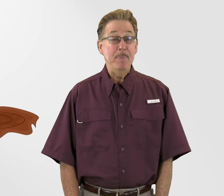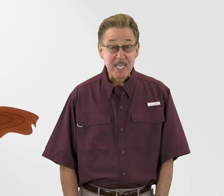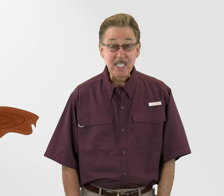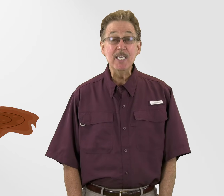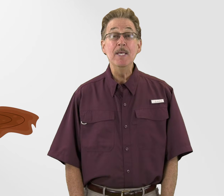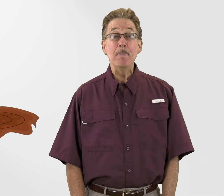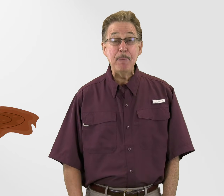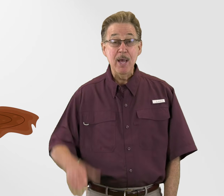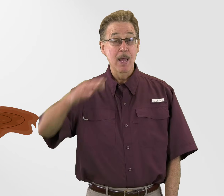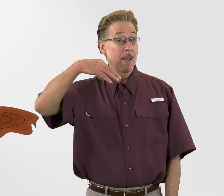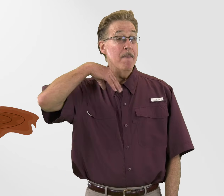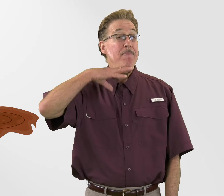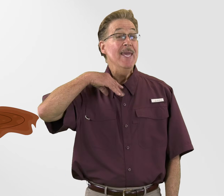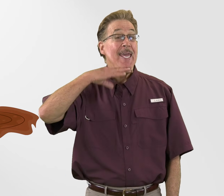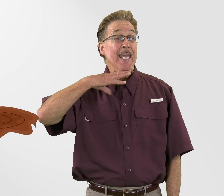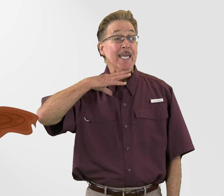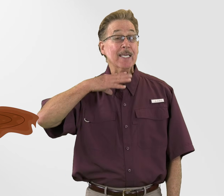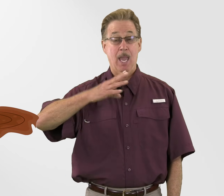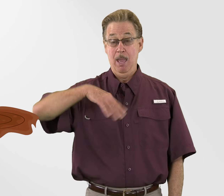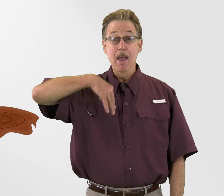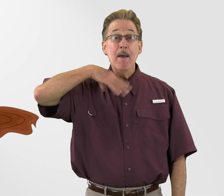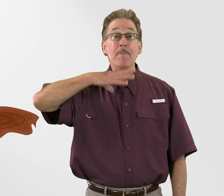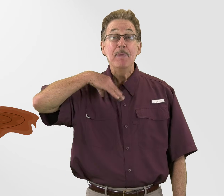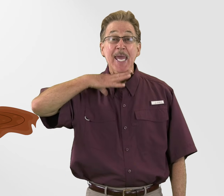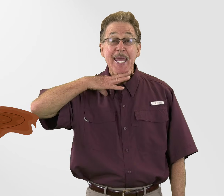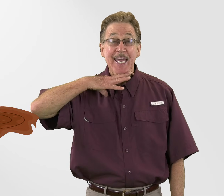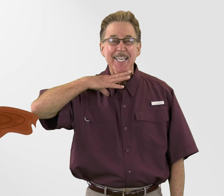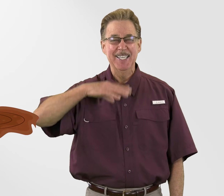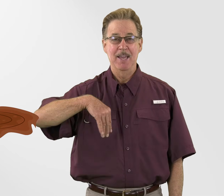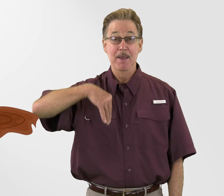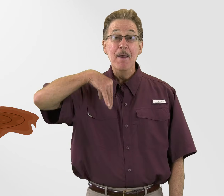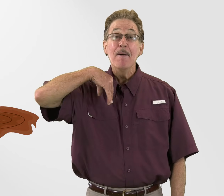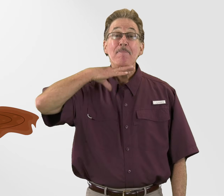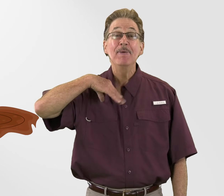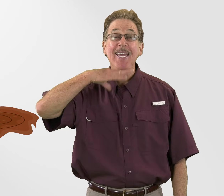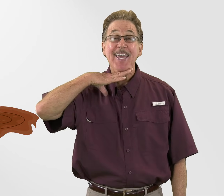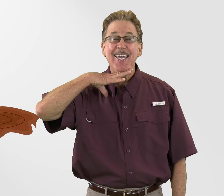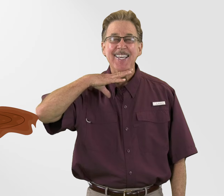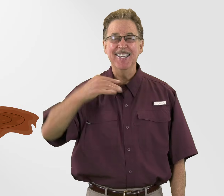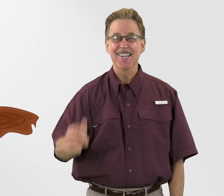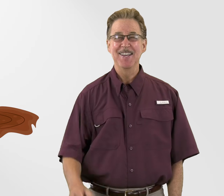P p says /p/ pig, pig, pig